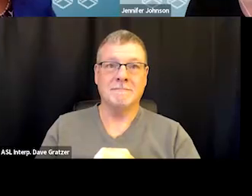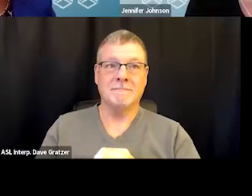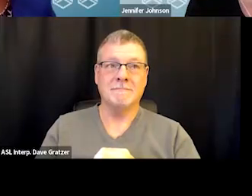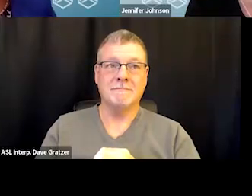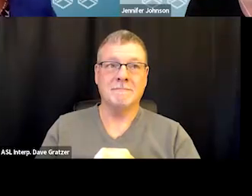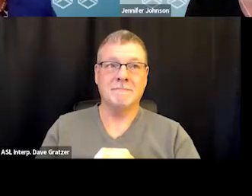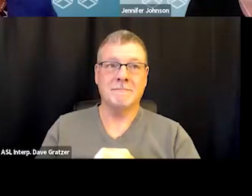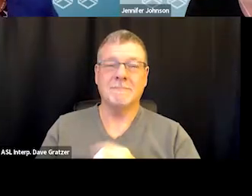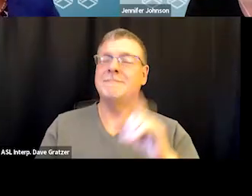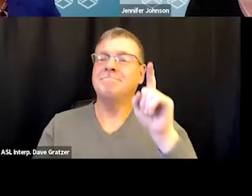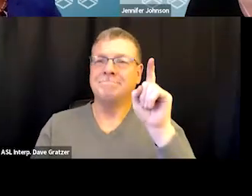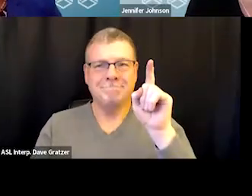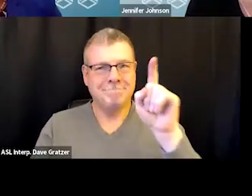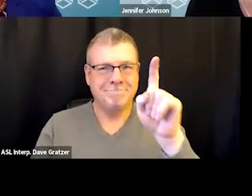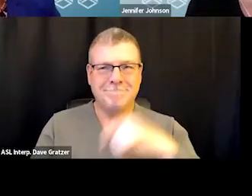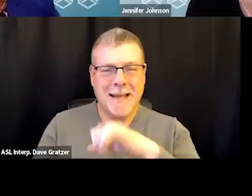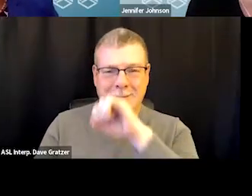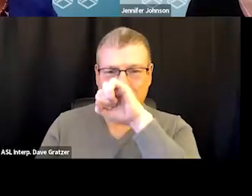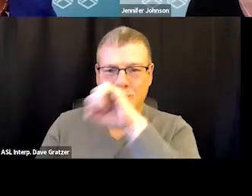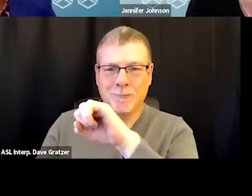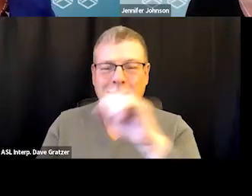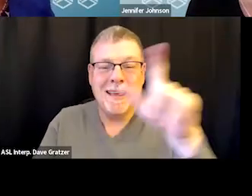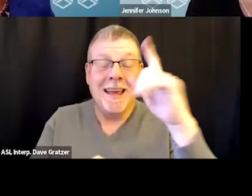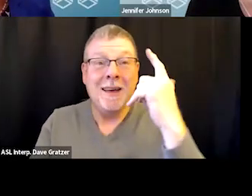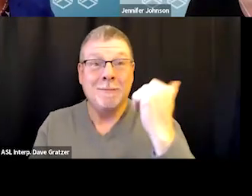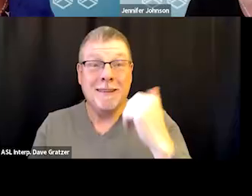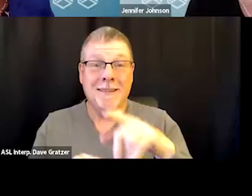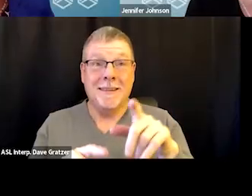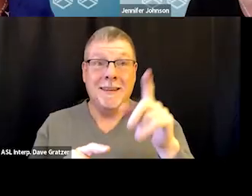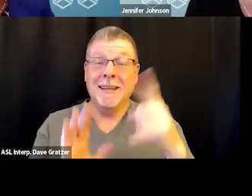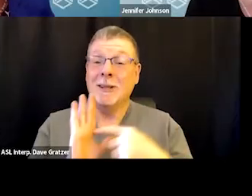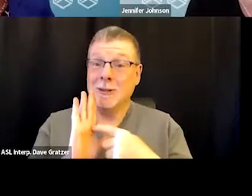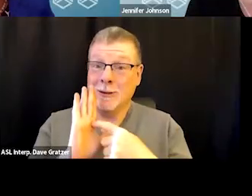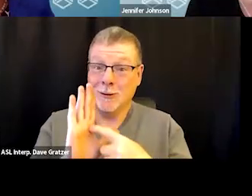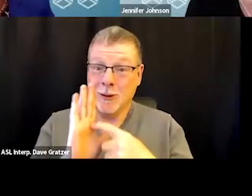I really like this slide because it does show how everything is